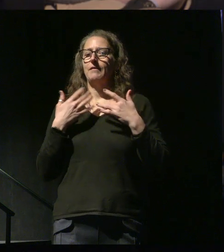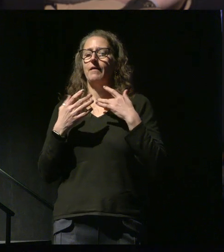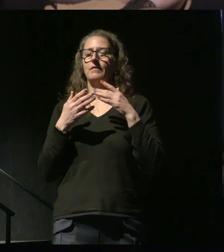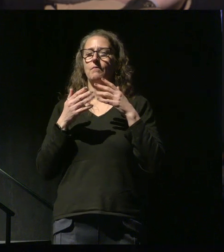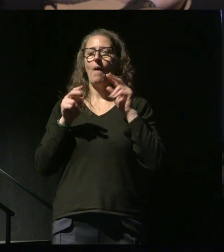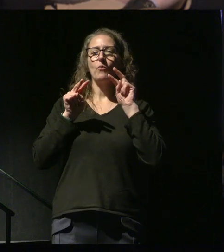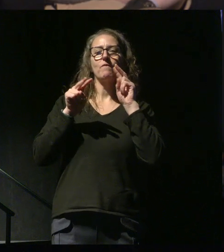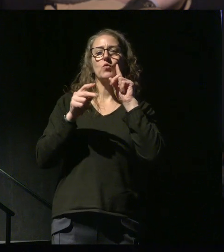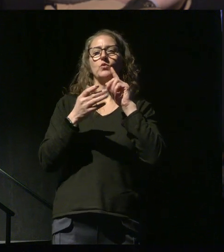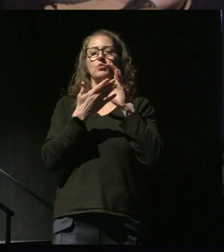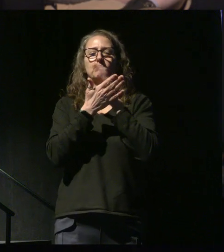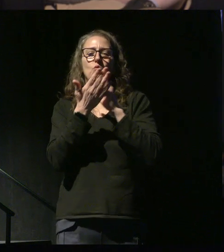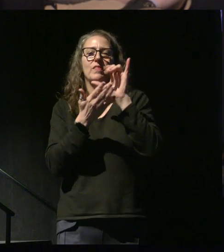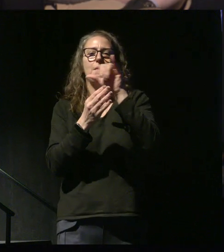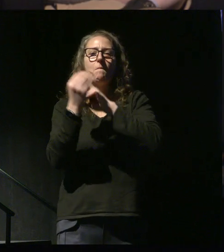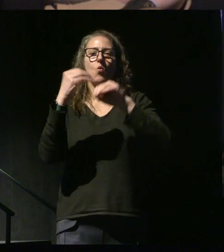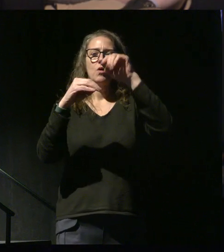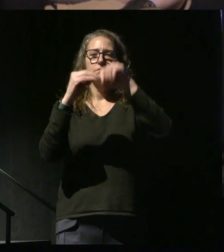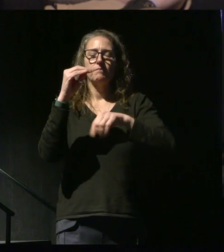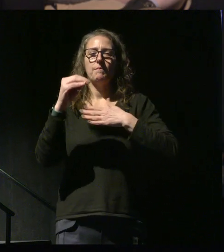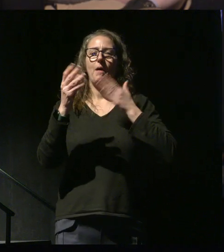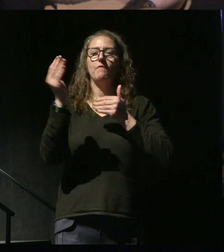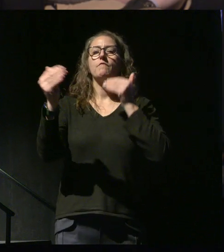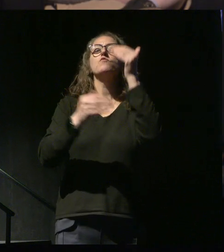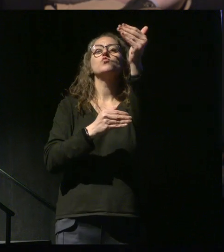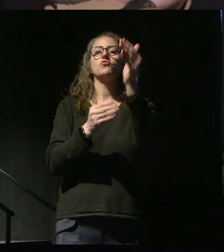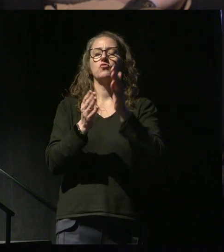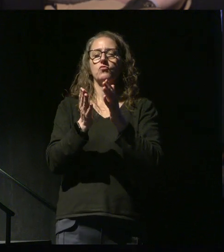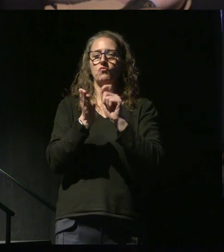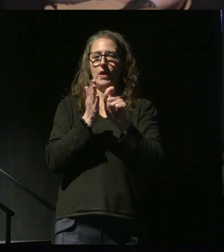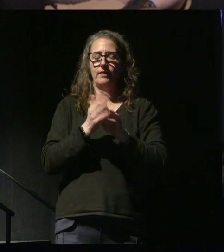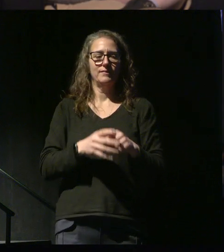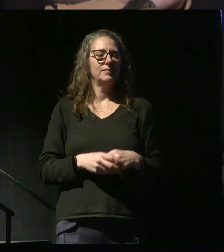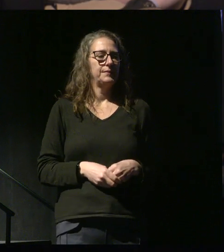It's funny because one thing that came up for me